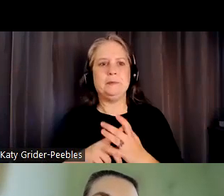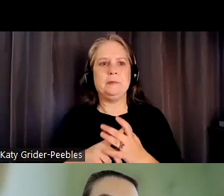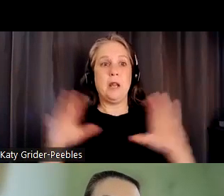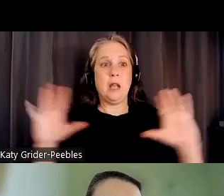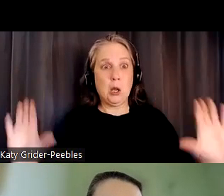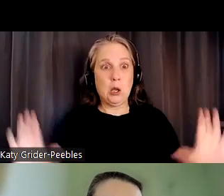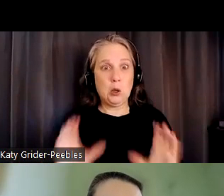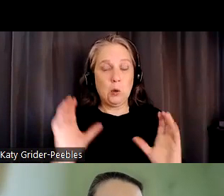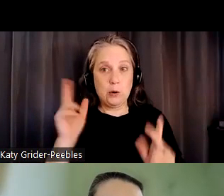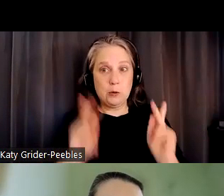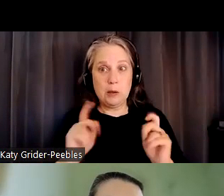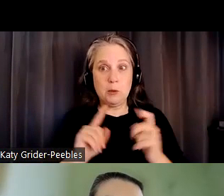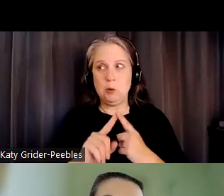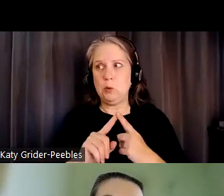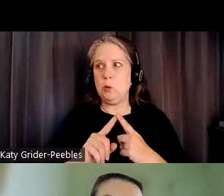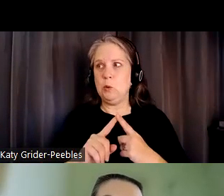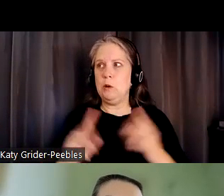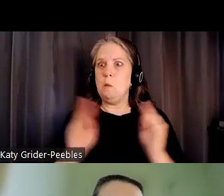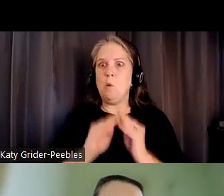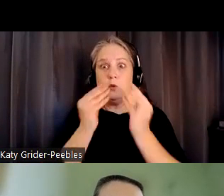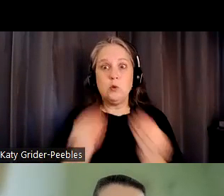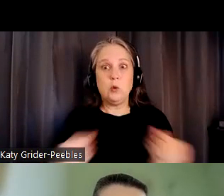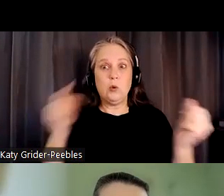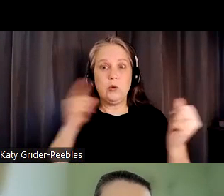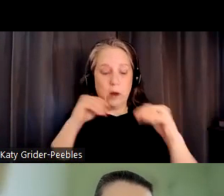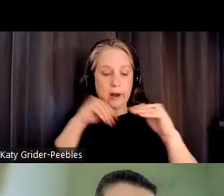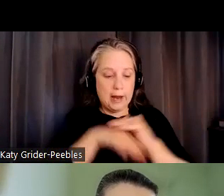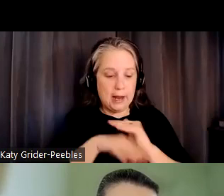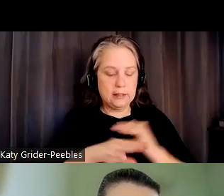imbalances rather than just focusing on problems.